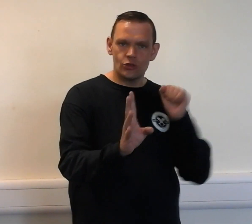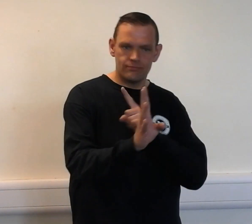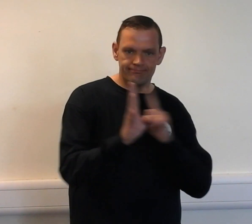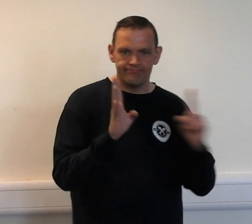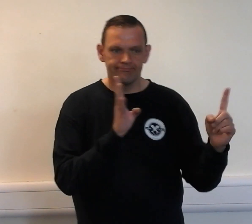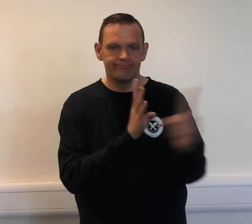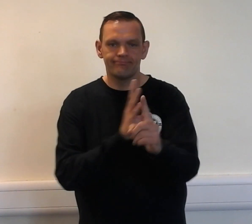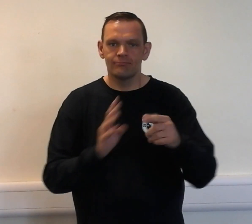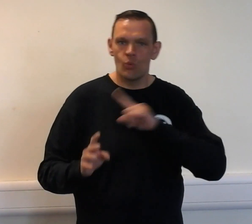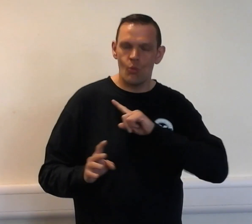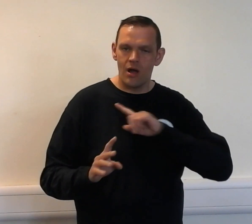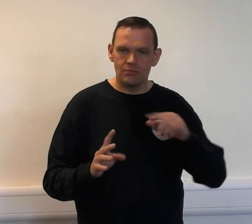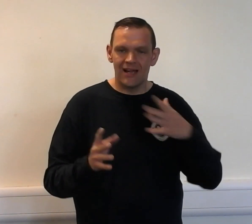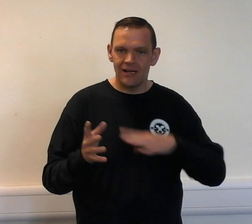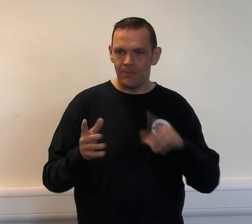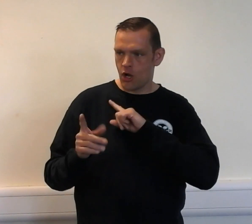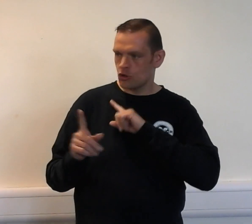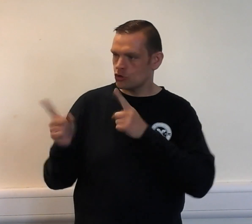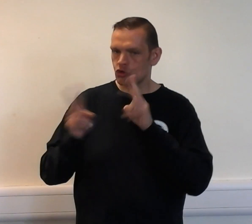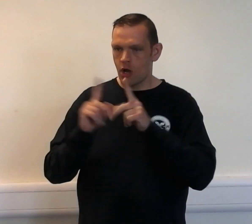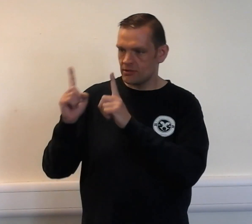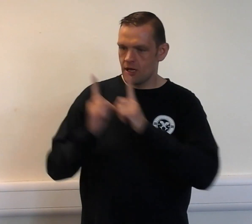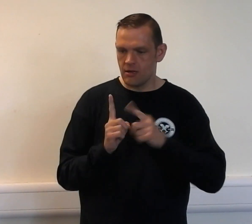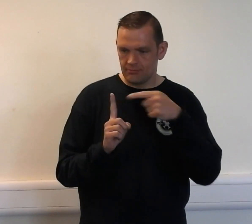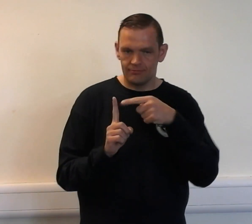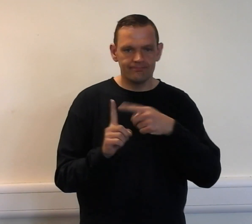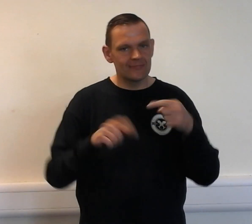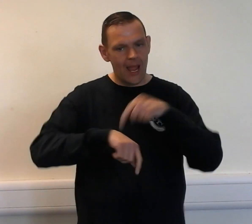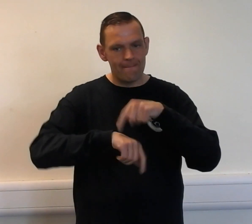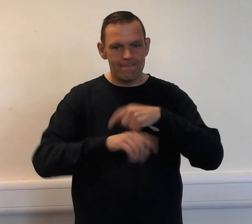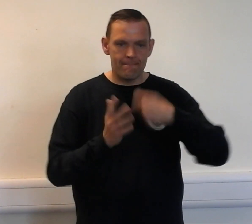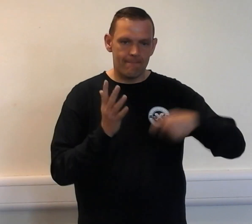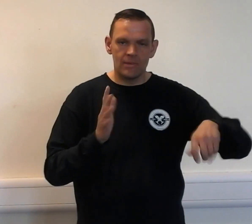appointment at the GP it's really good to use to beat the queue because the